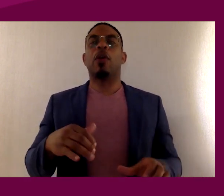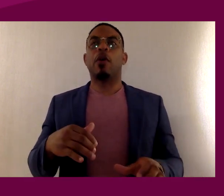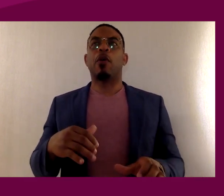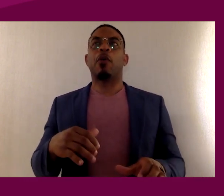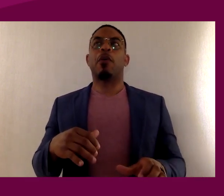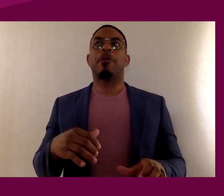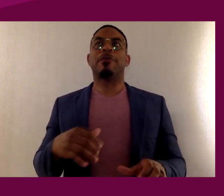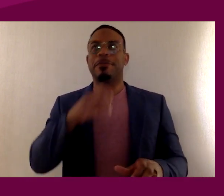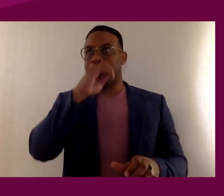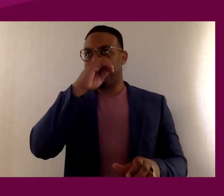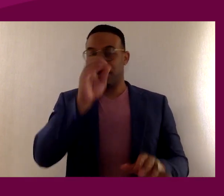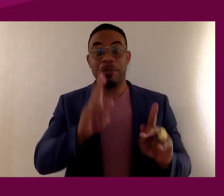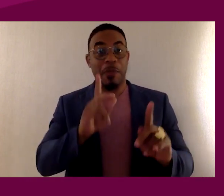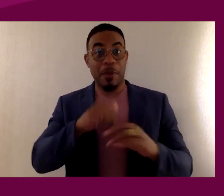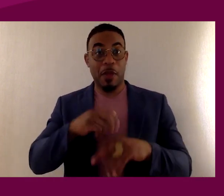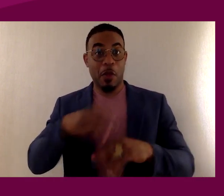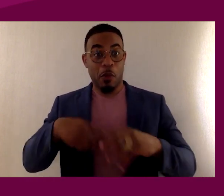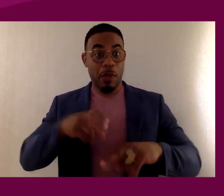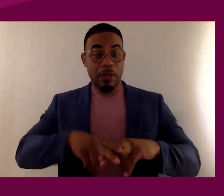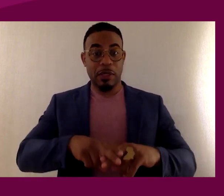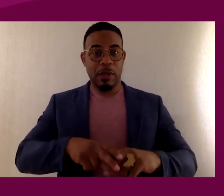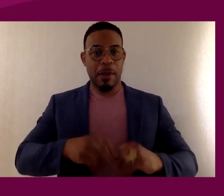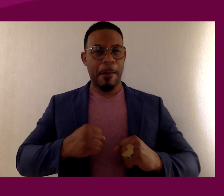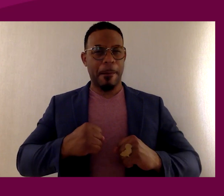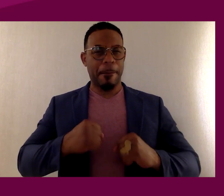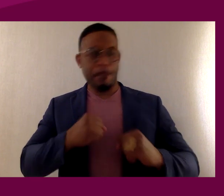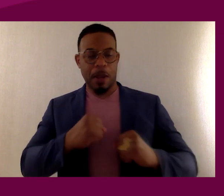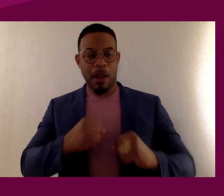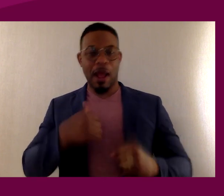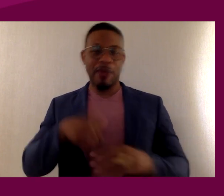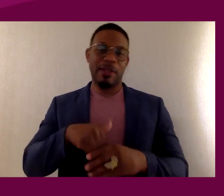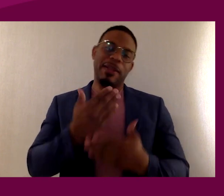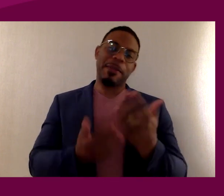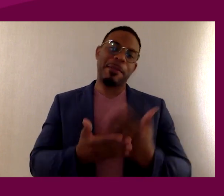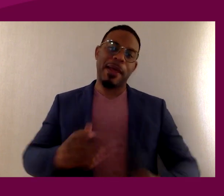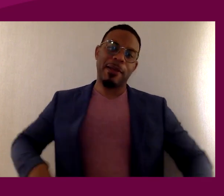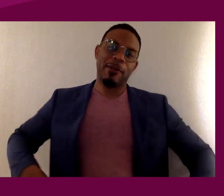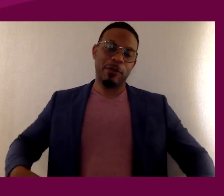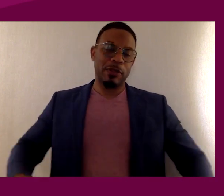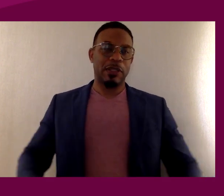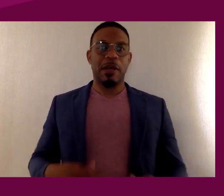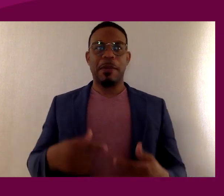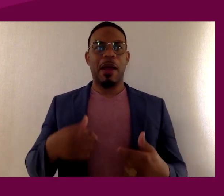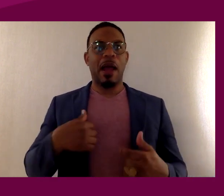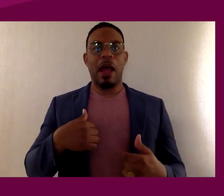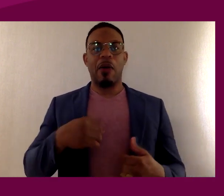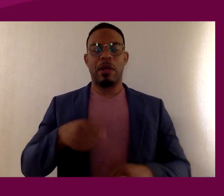one of the tactics we would do is, the people in wheelchairs, power wheelchairs, I was in a manual